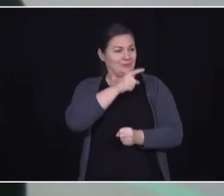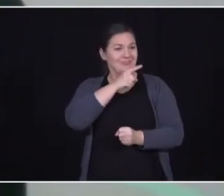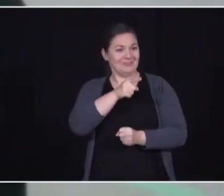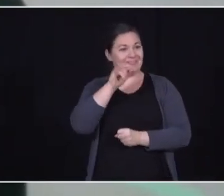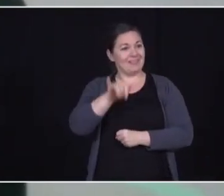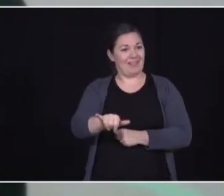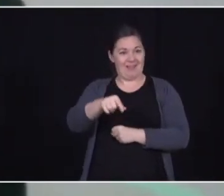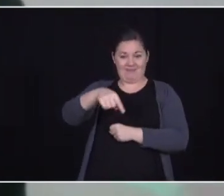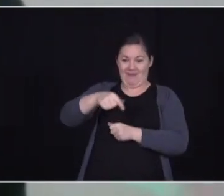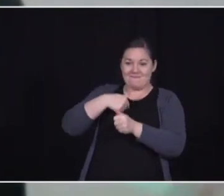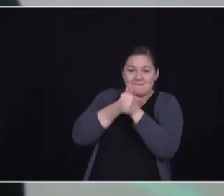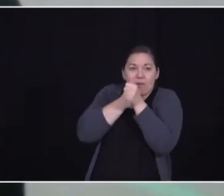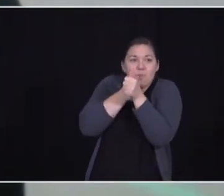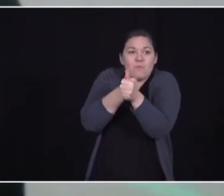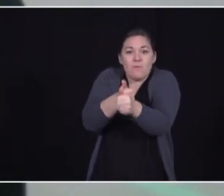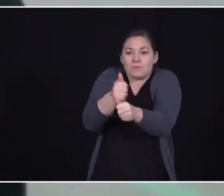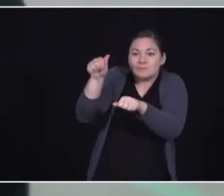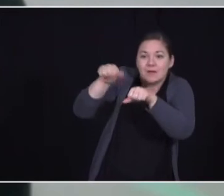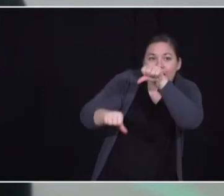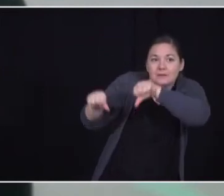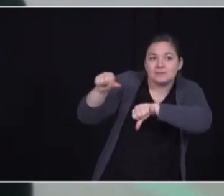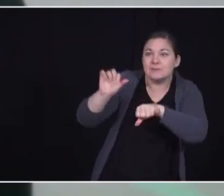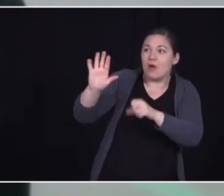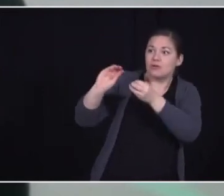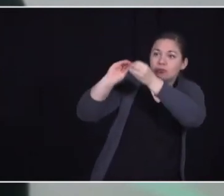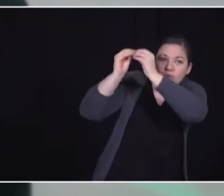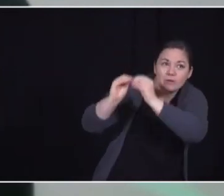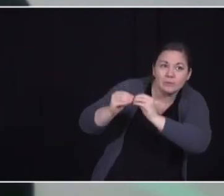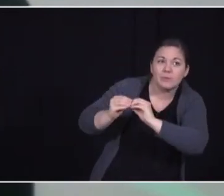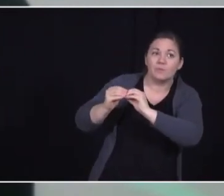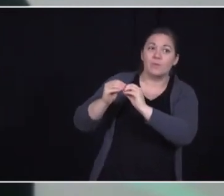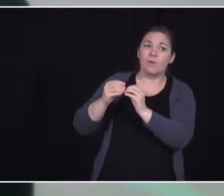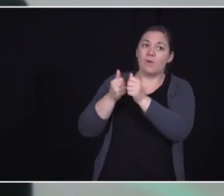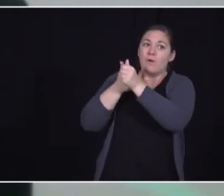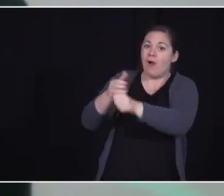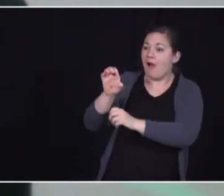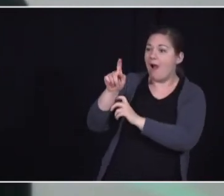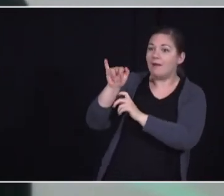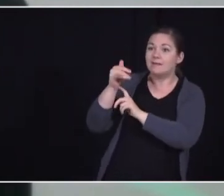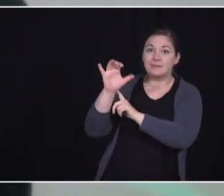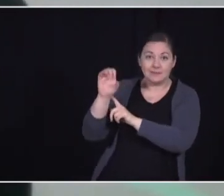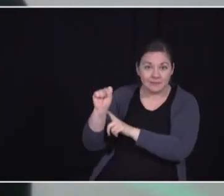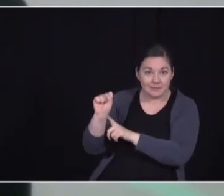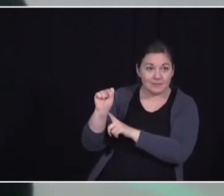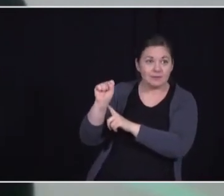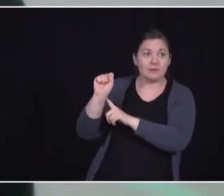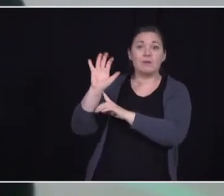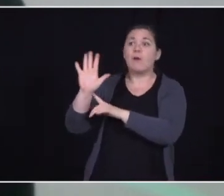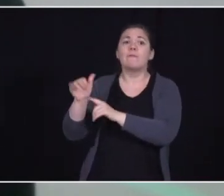vaccine distribution are seen as legitimate, by committing to grounding these recommendations and decisions in the best available data, the